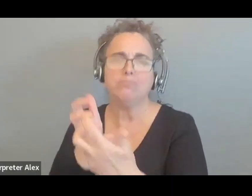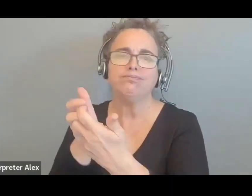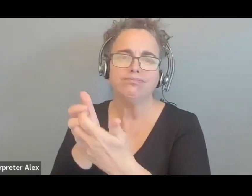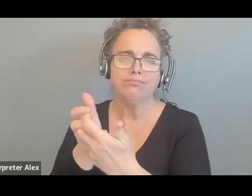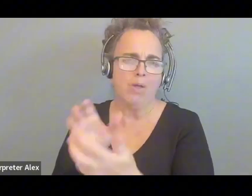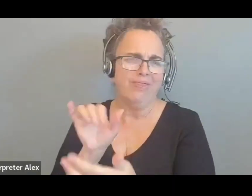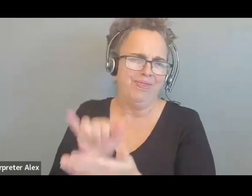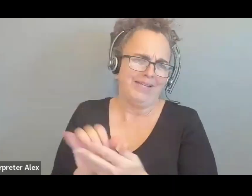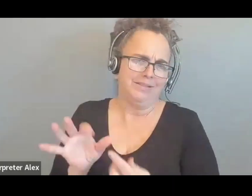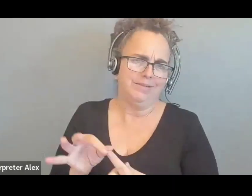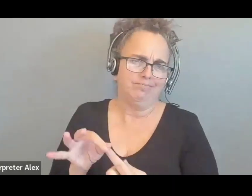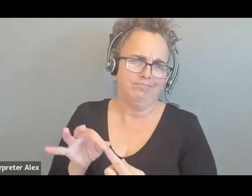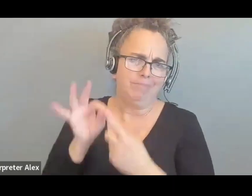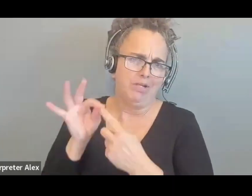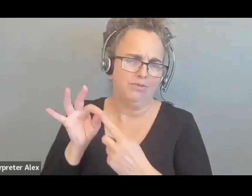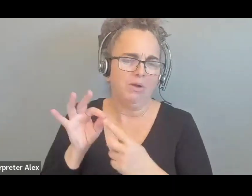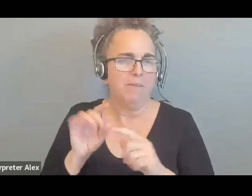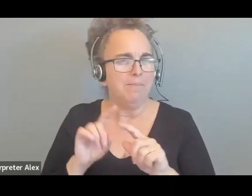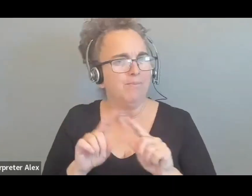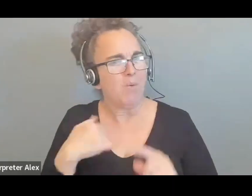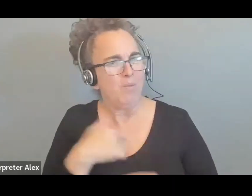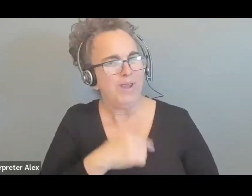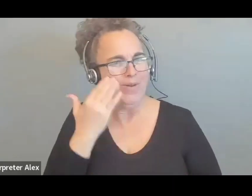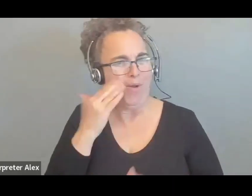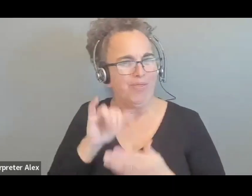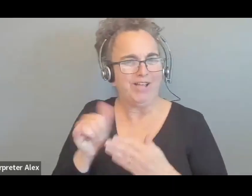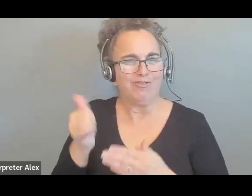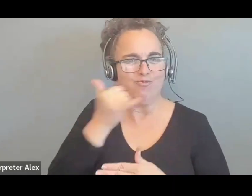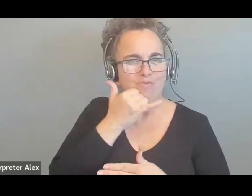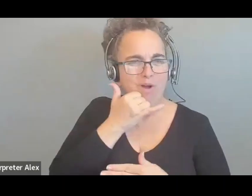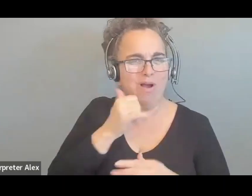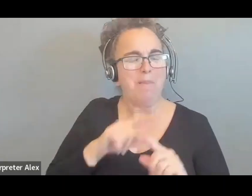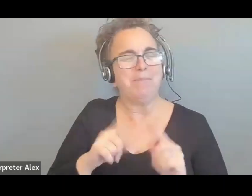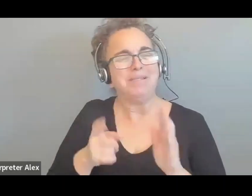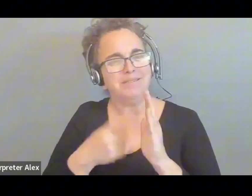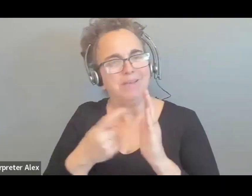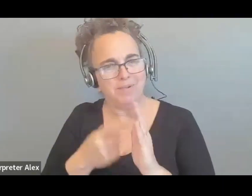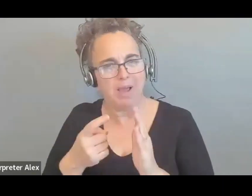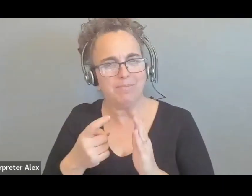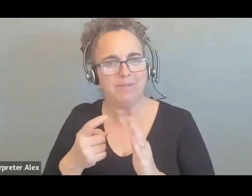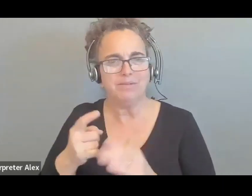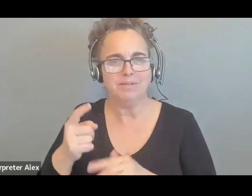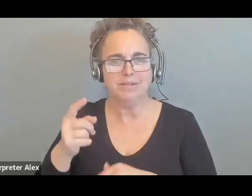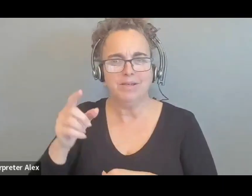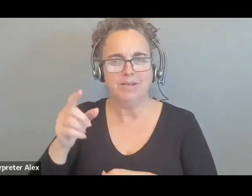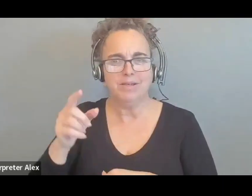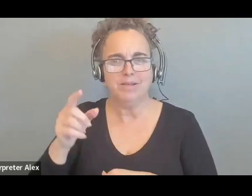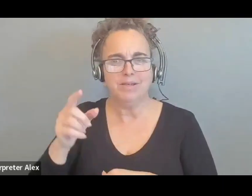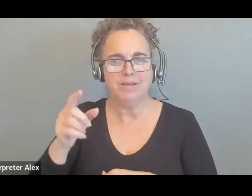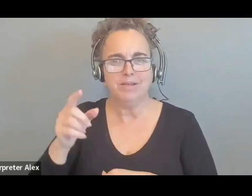but is kind of the sometimes the way the workplace can interact with the expectation of accommodations.